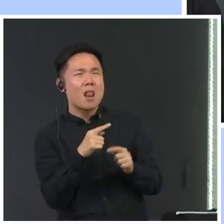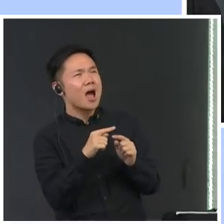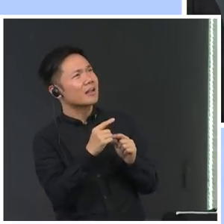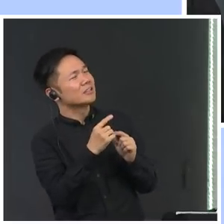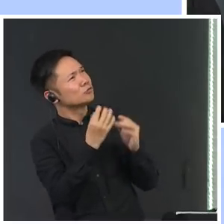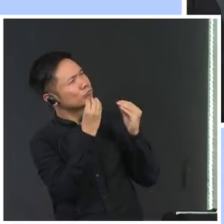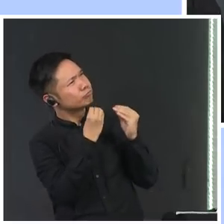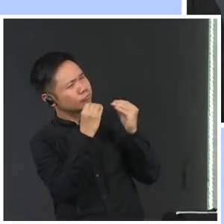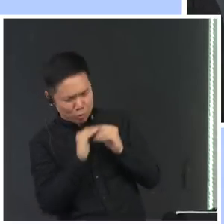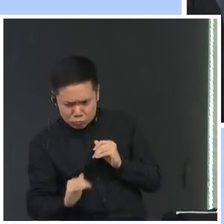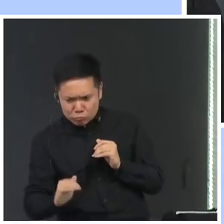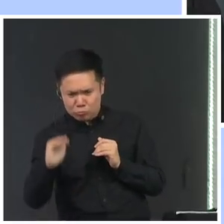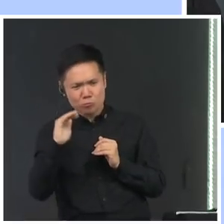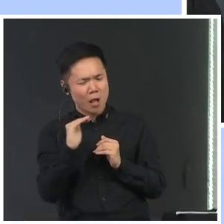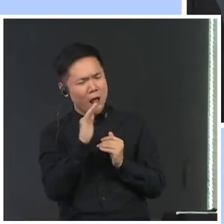be single or one.